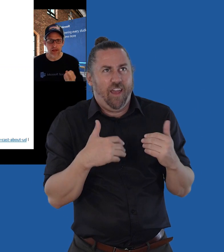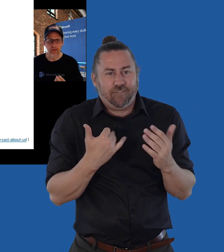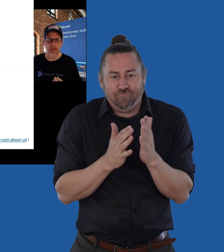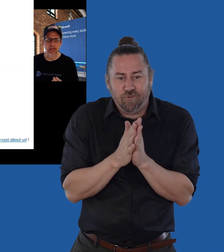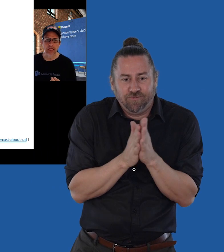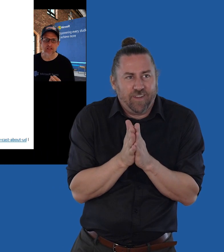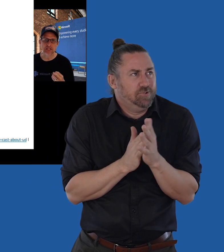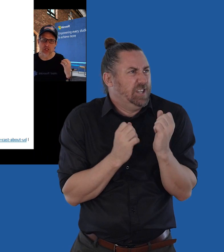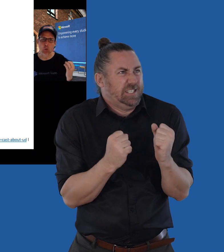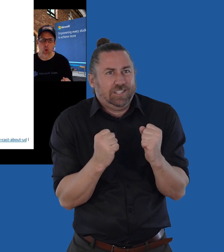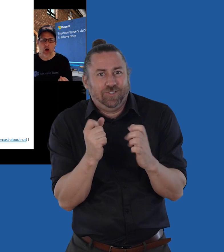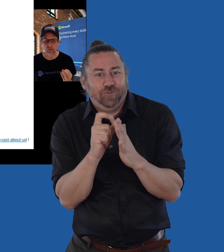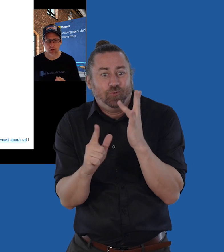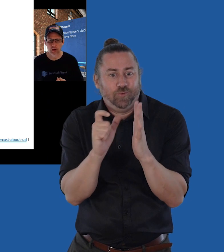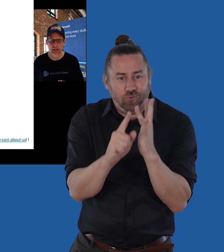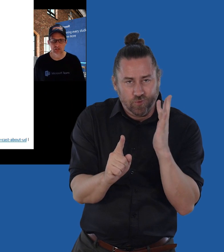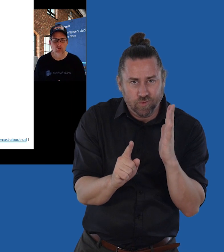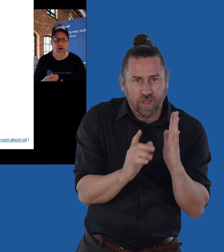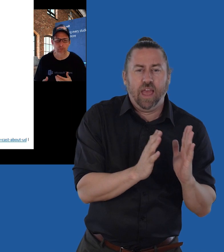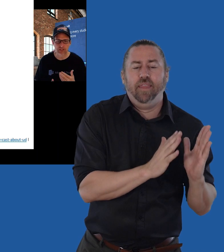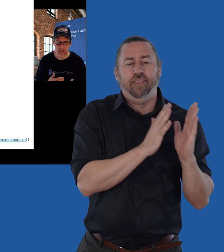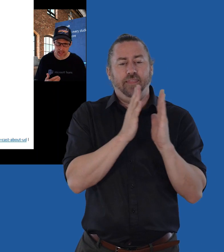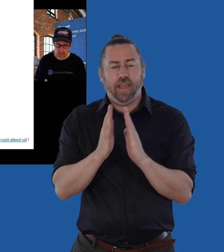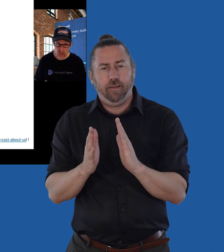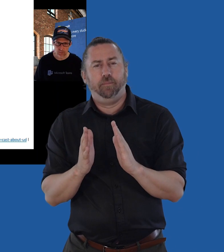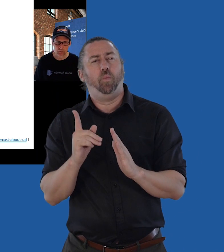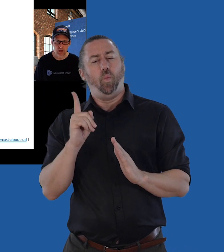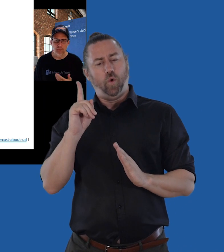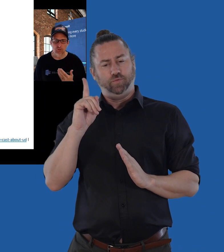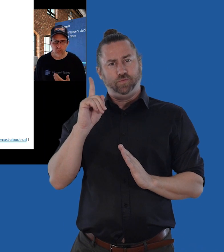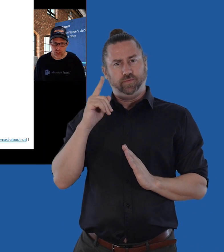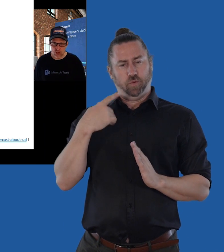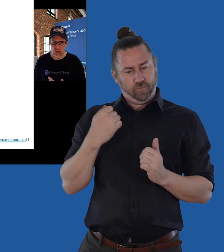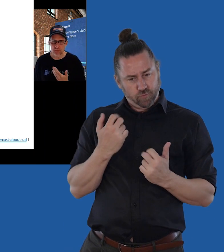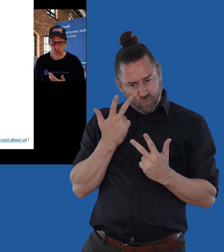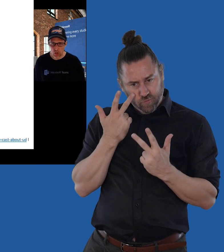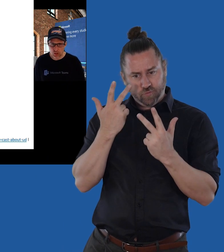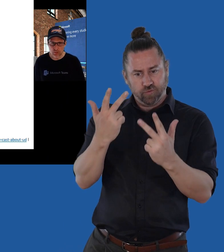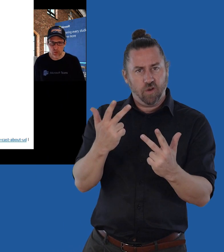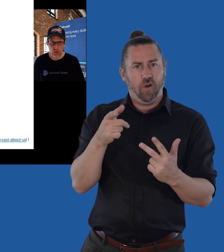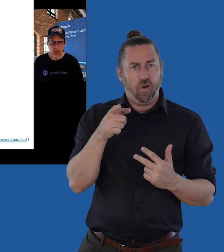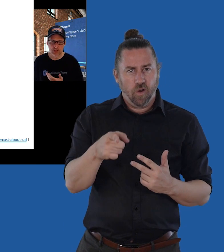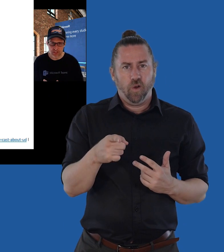The other thing is it's the WHAT of learning. So, representation for resourceful, knowledgeable learners